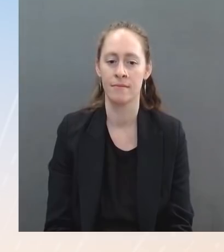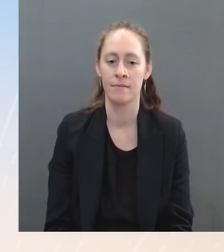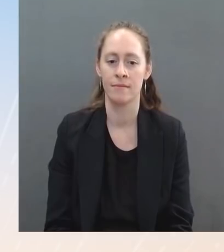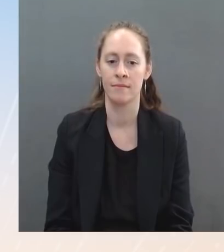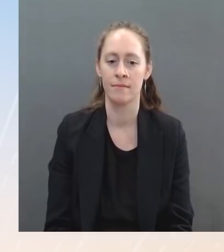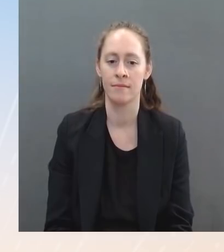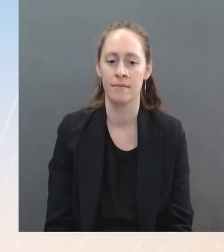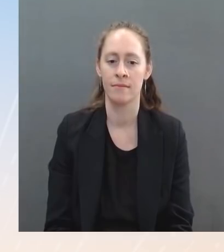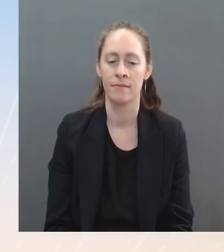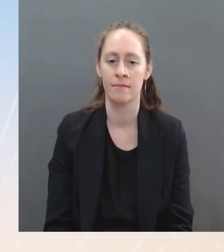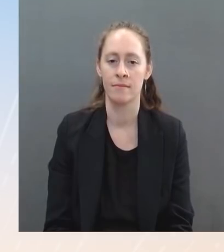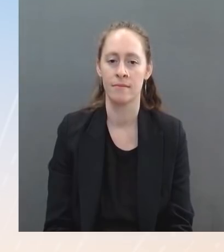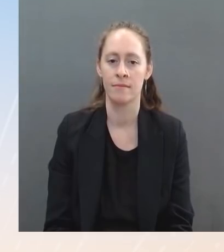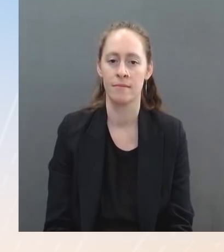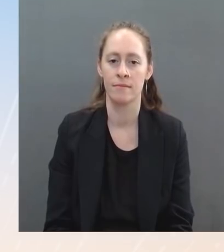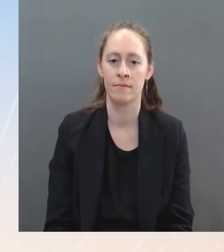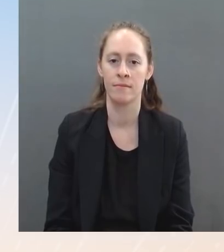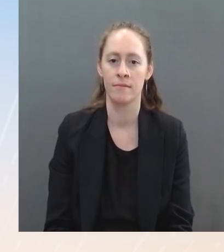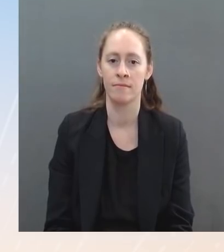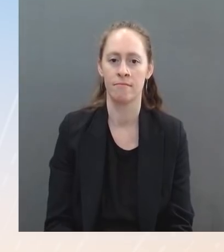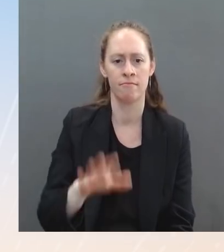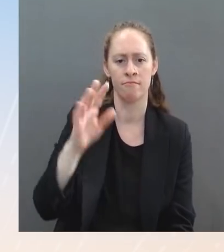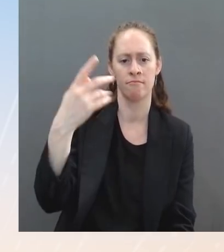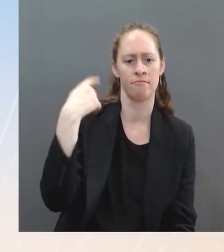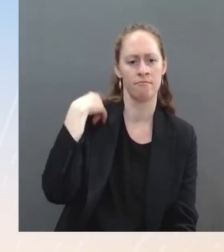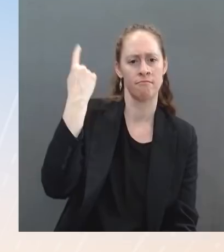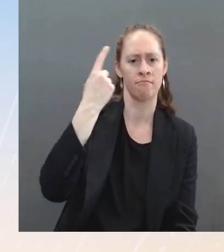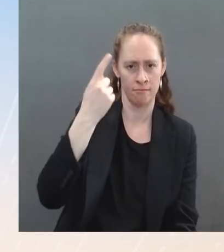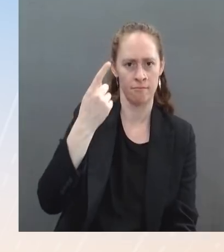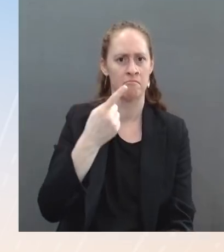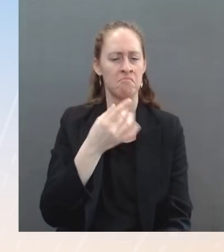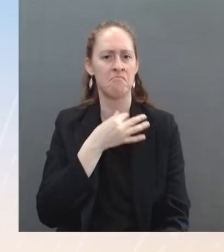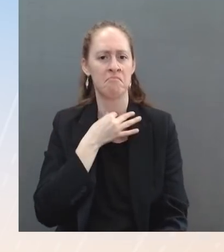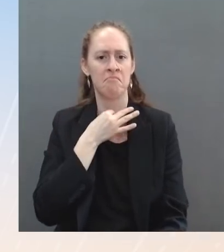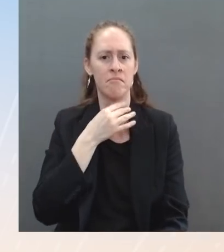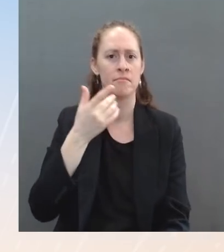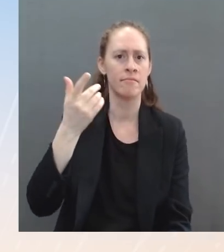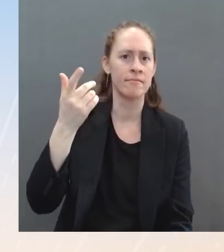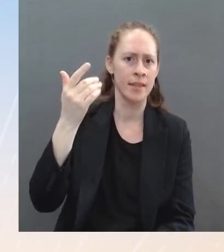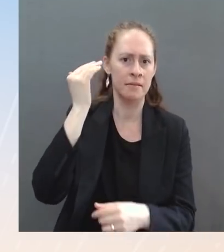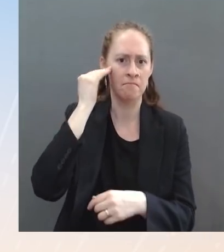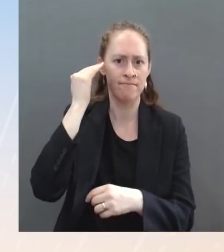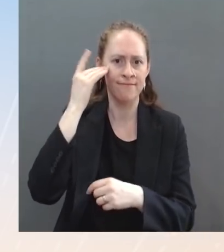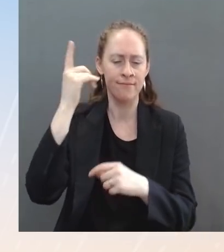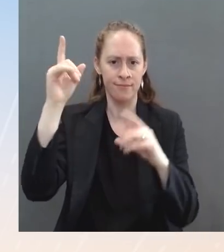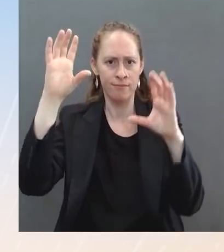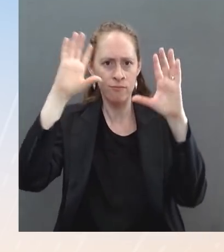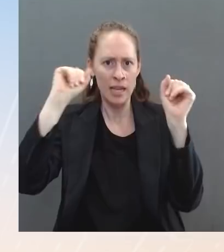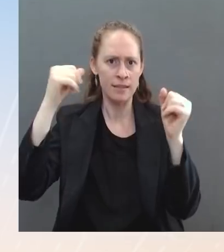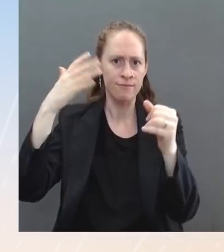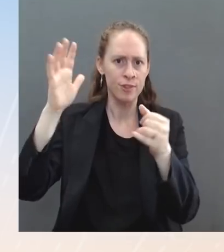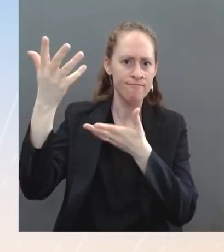What, if any, assurances were given about increasing production? Were there any guarantees made?